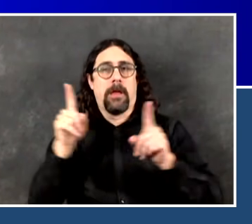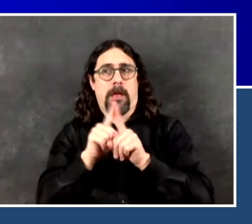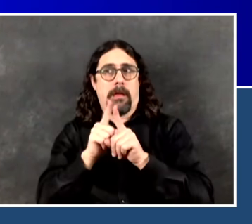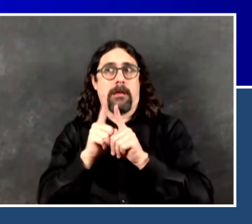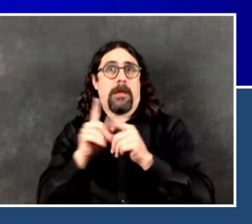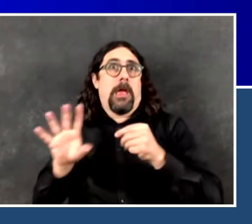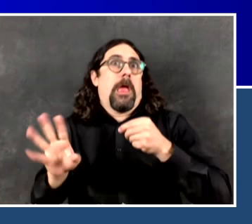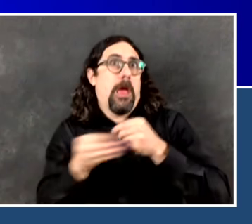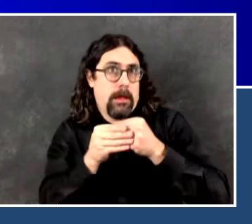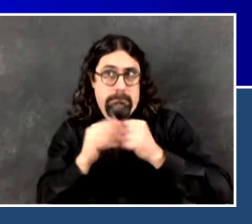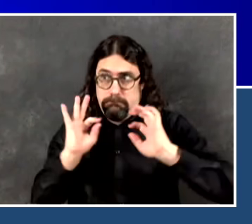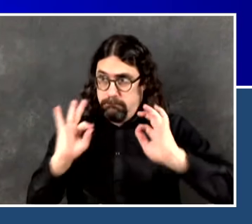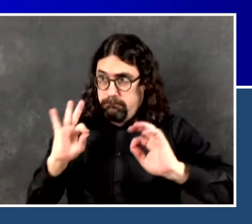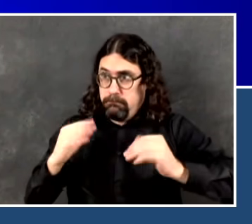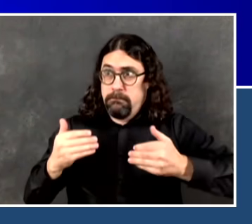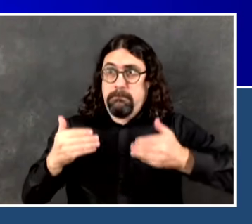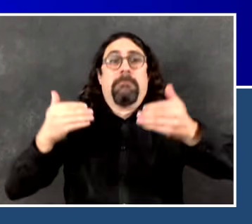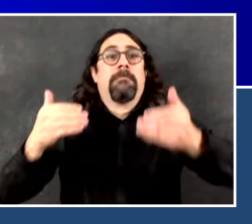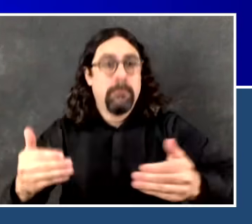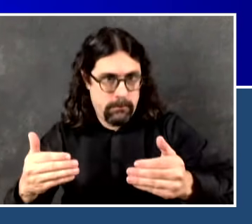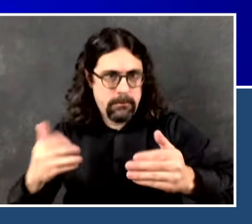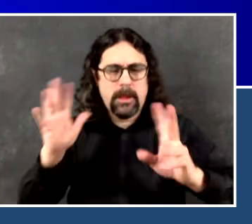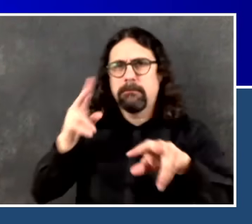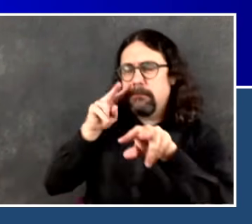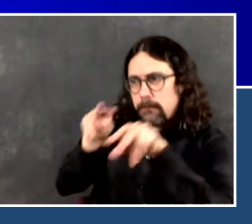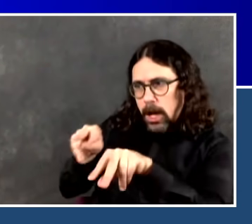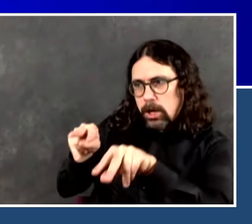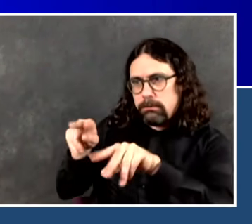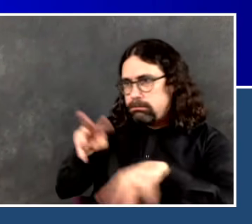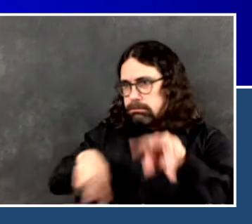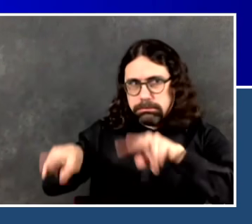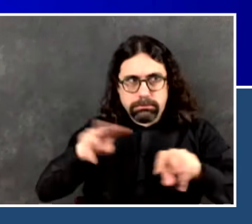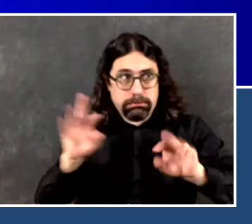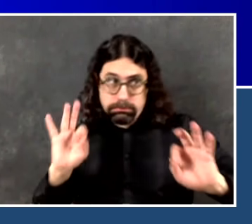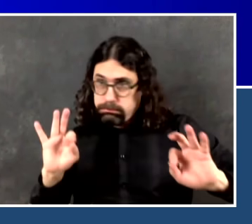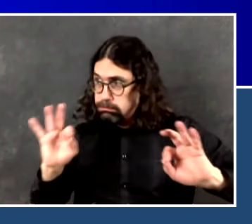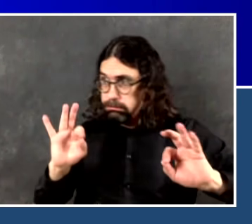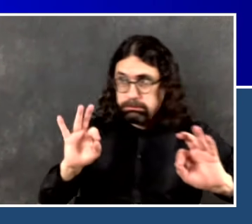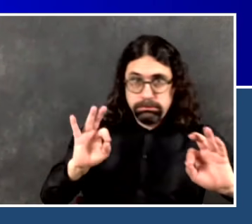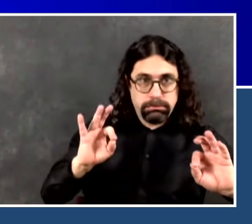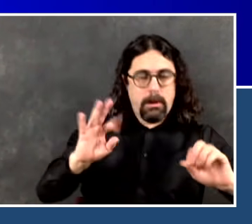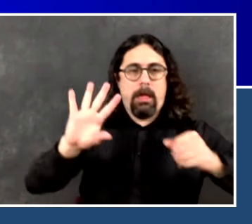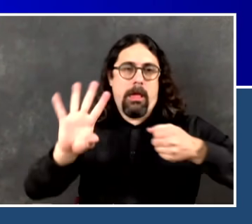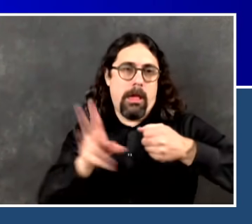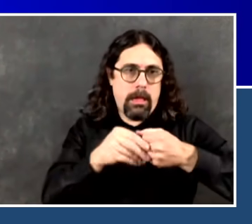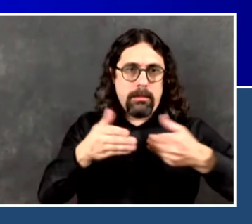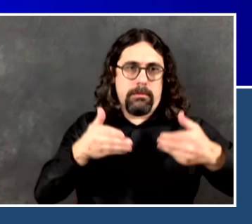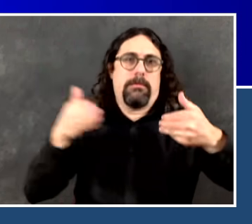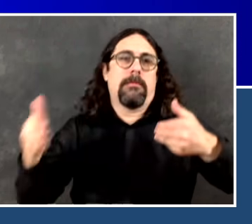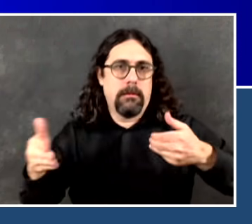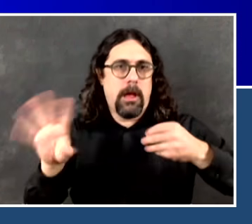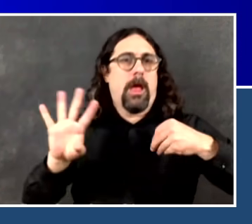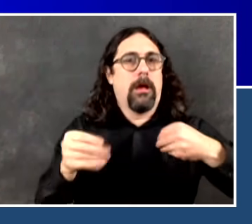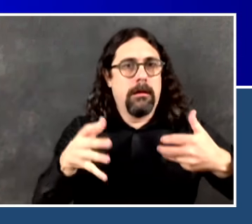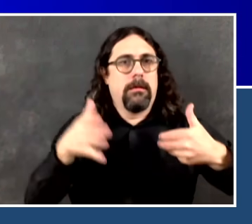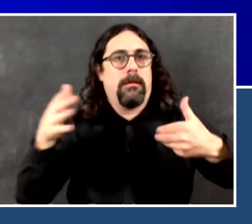WORKING, YOU TAKE THE NEXT STEP. NOW TO HELP US ON